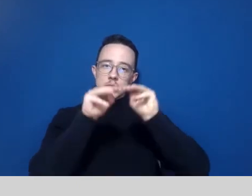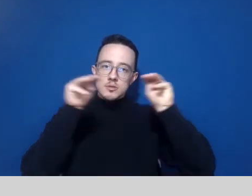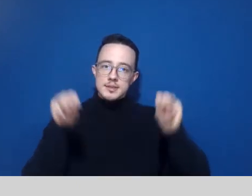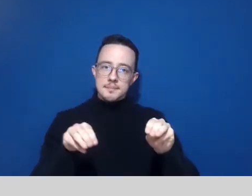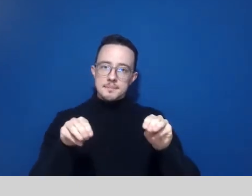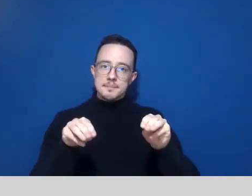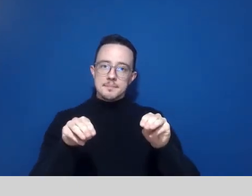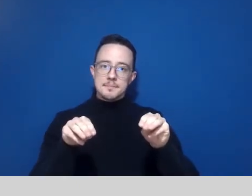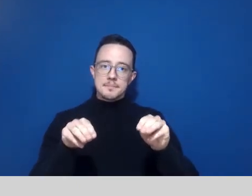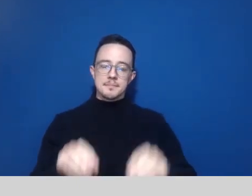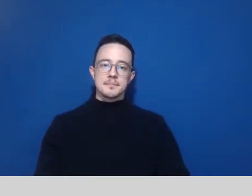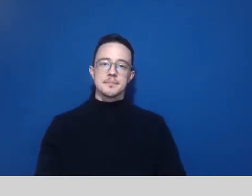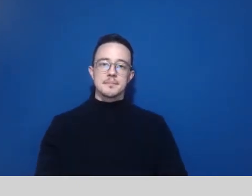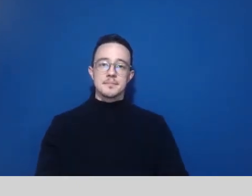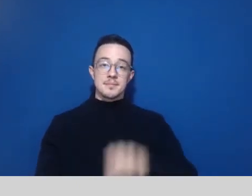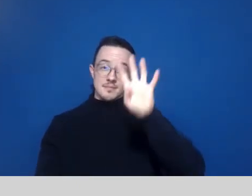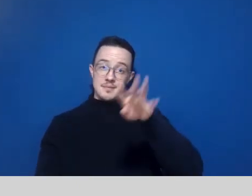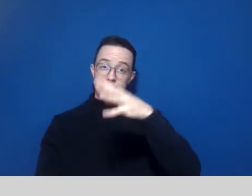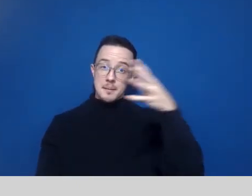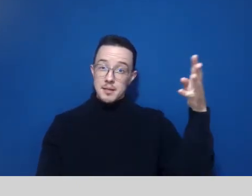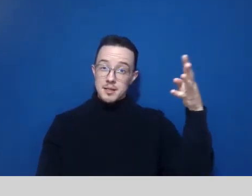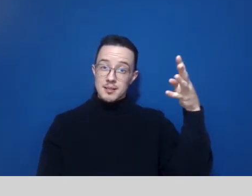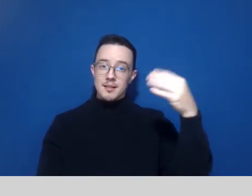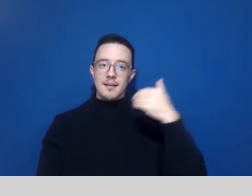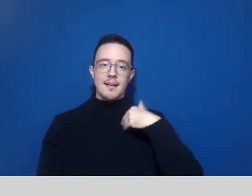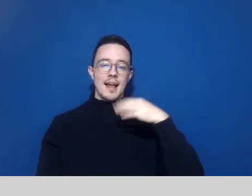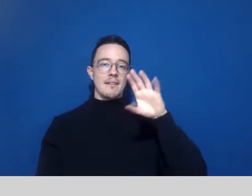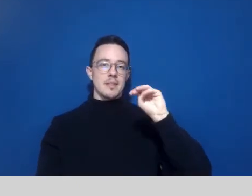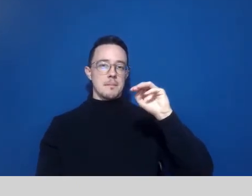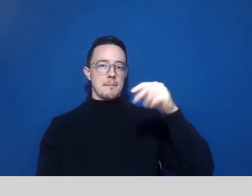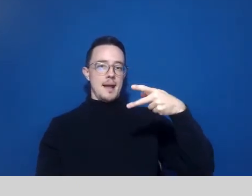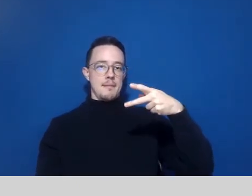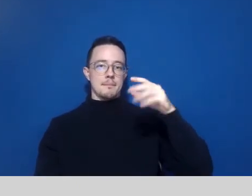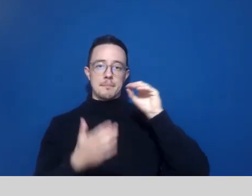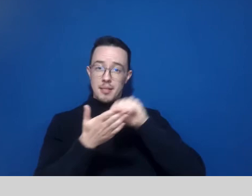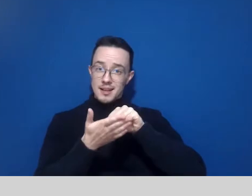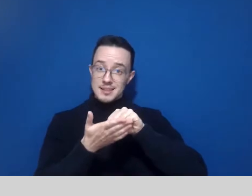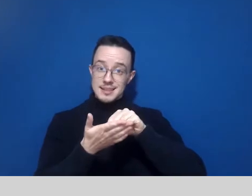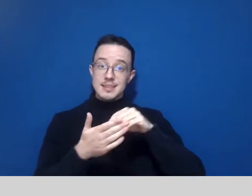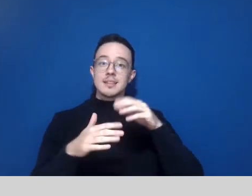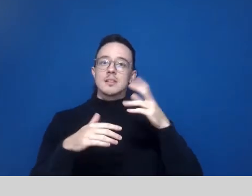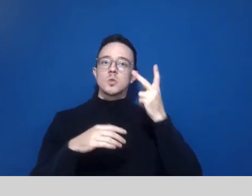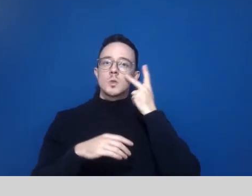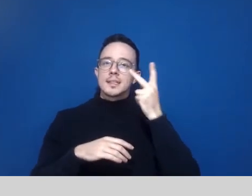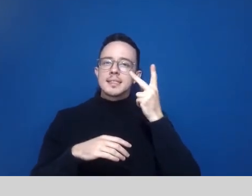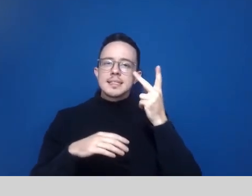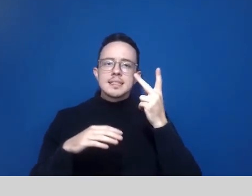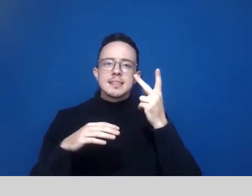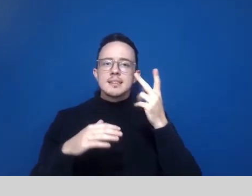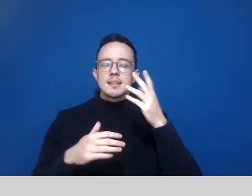You can see that each museum is a row in a SQLite database table. I've got that plugin, so I get a free map showing you where everything is.